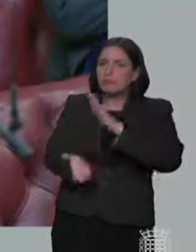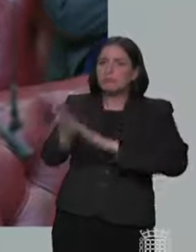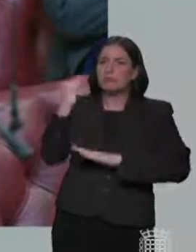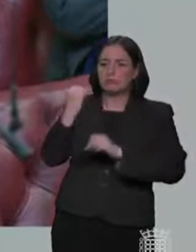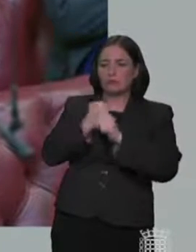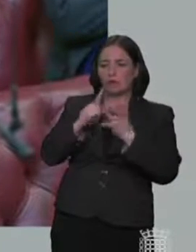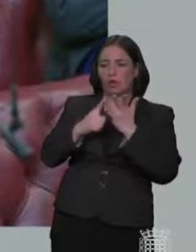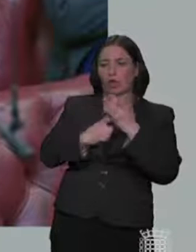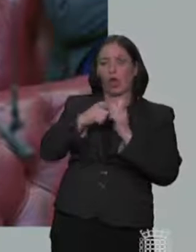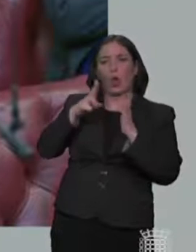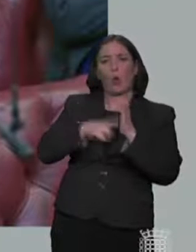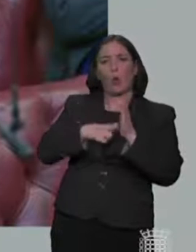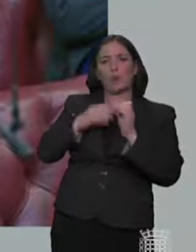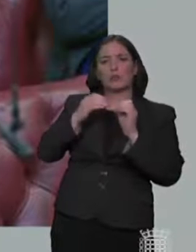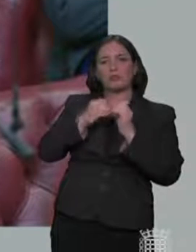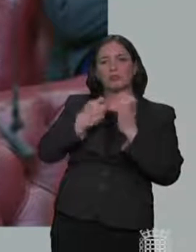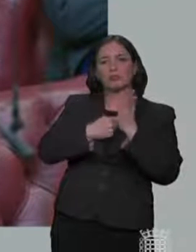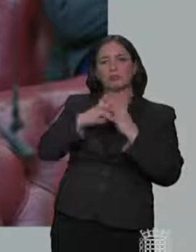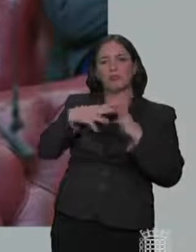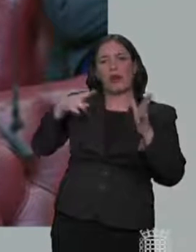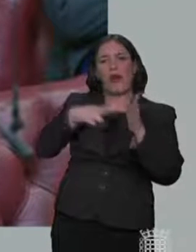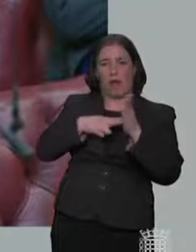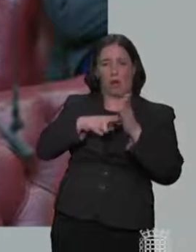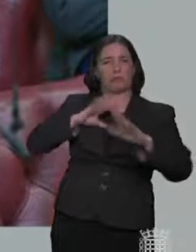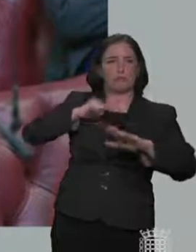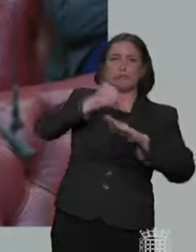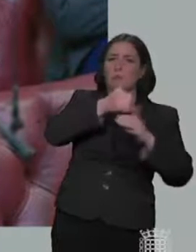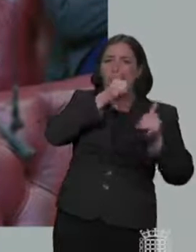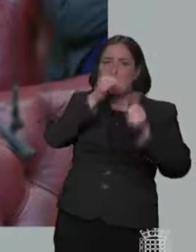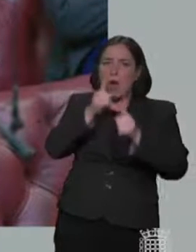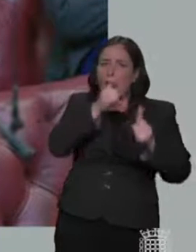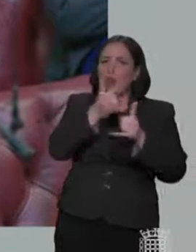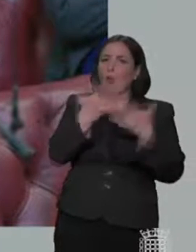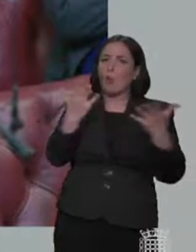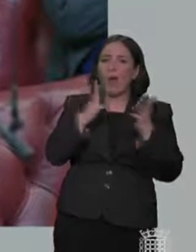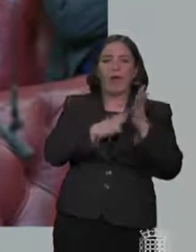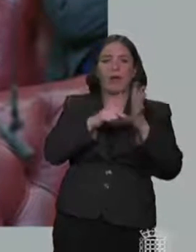in merseyside in devon to train more interpreters these proved successful and david cameron